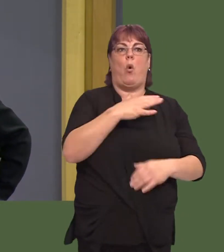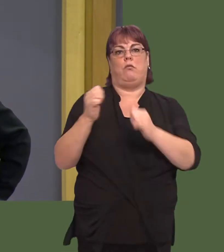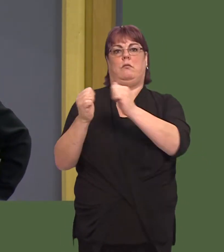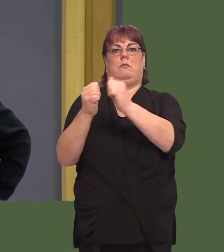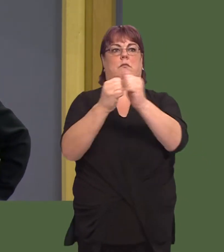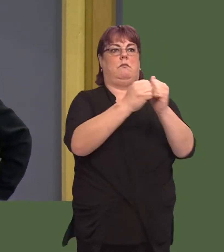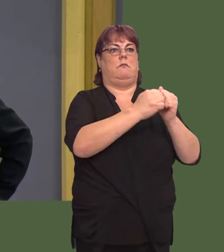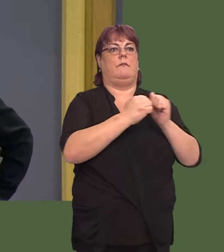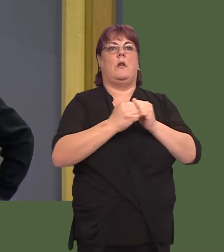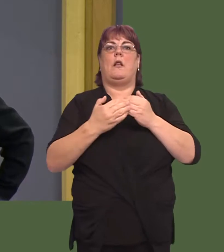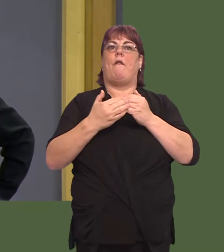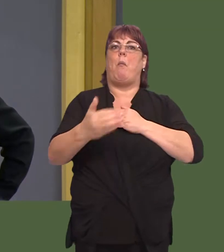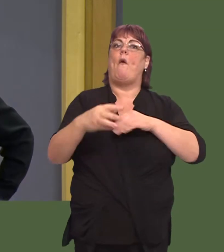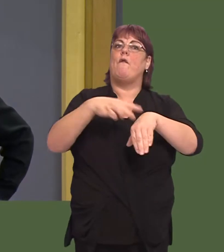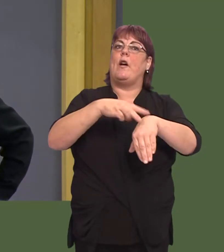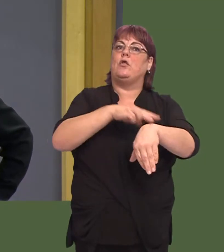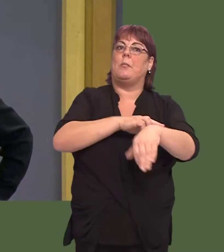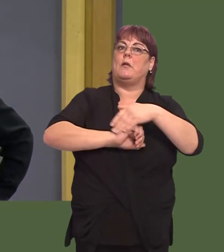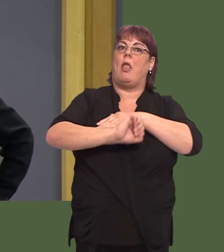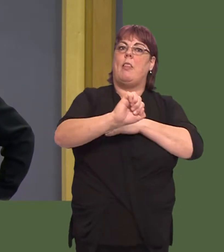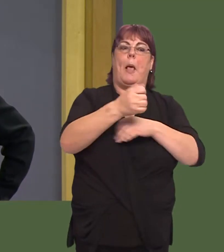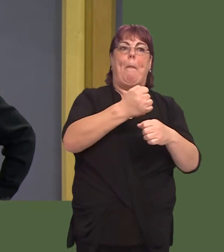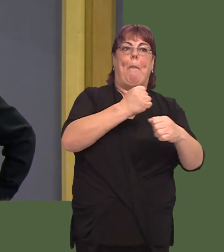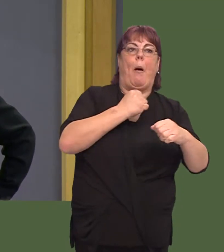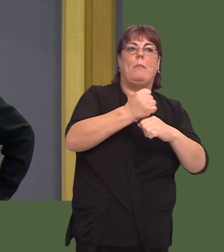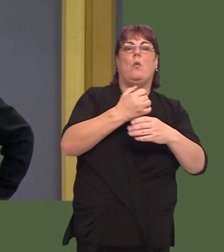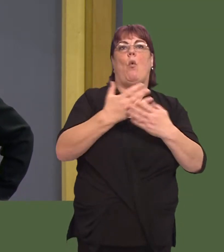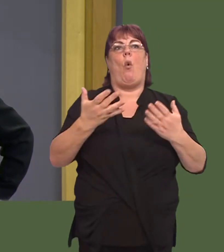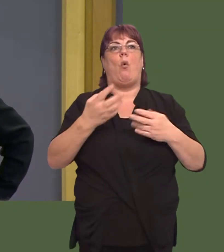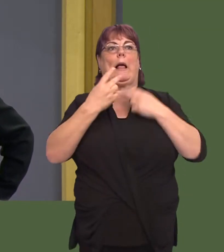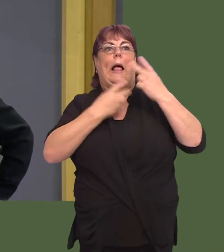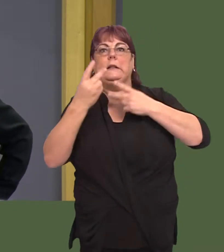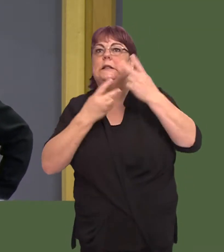more vegetables in their pubs, canteens and dining rooms.